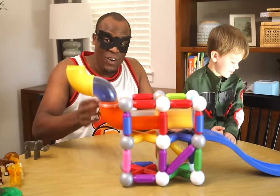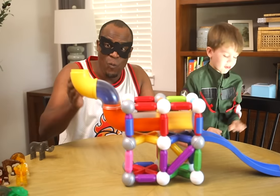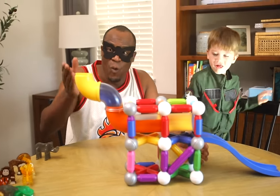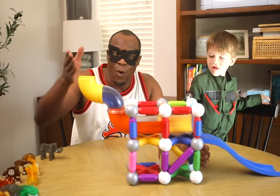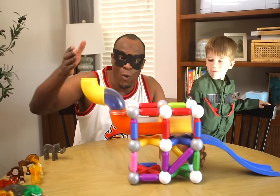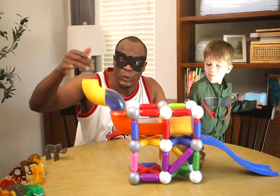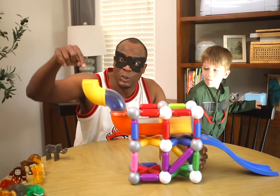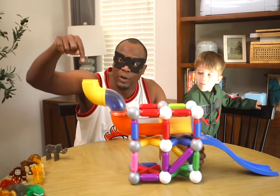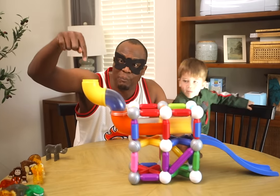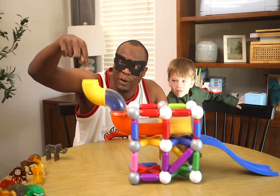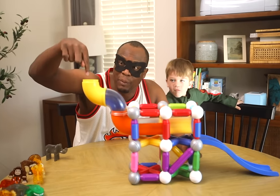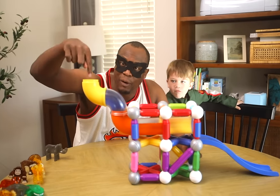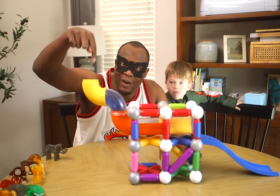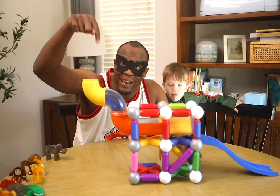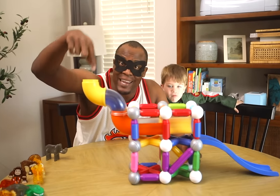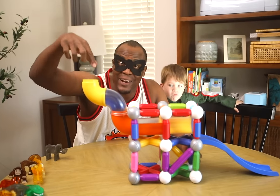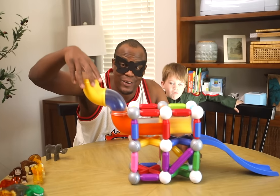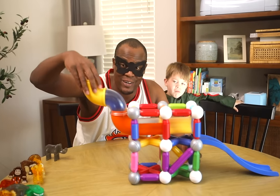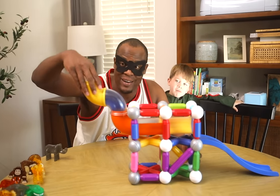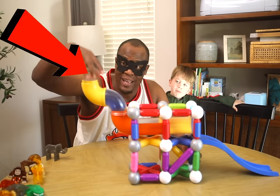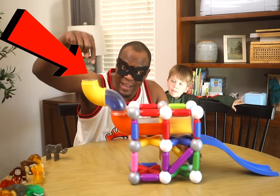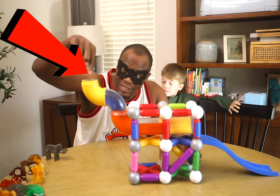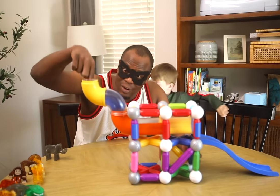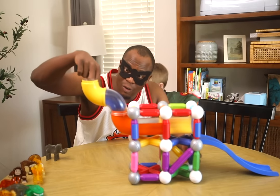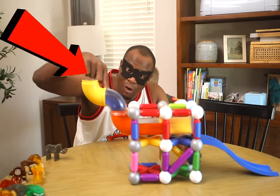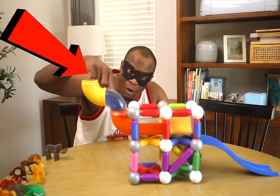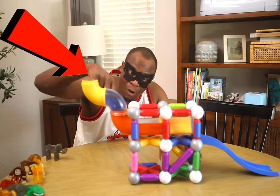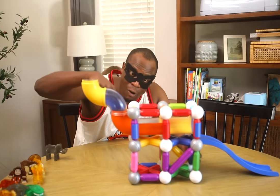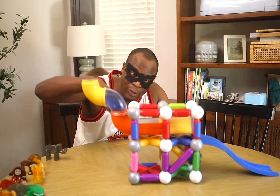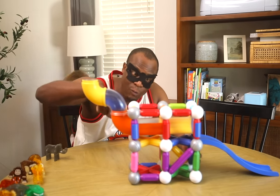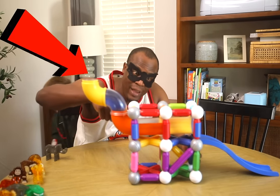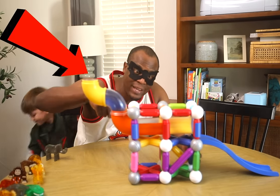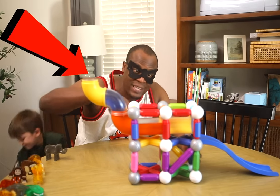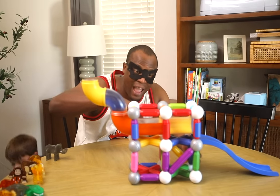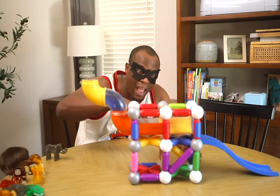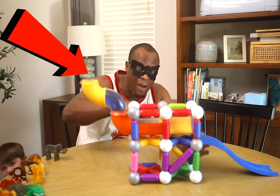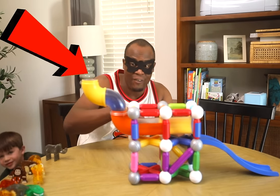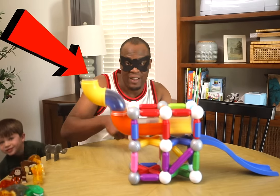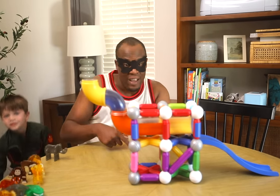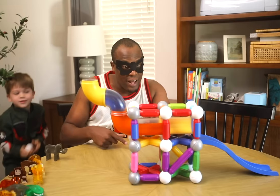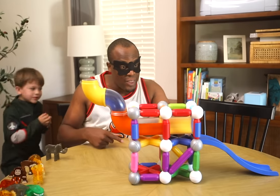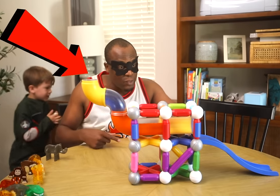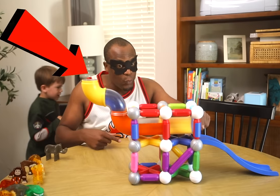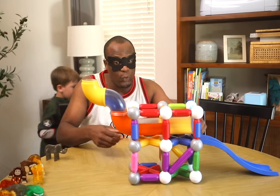Whoa. So we're going to put a ball right here and it's going to go all the way down and through.